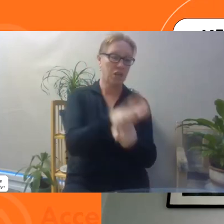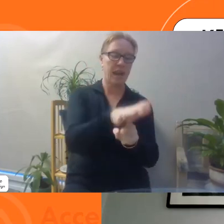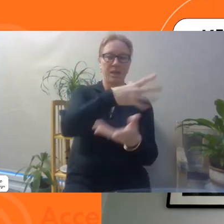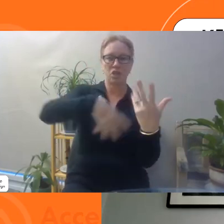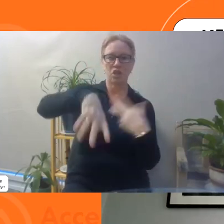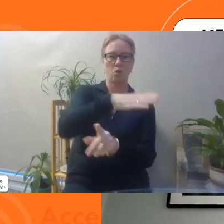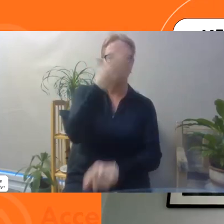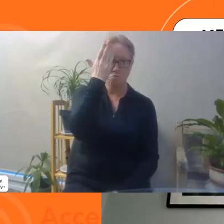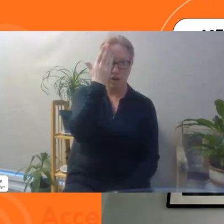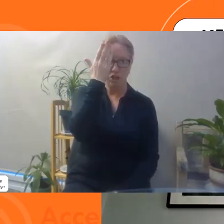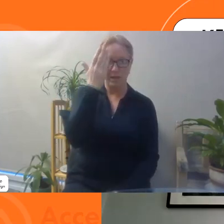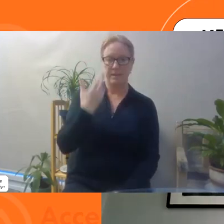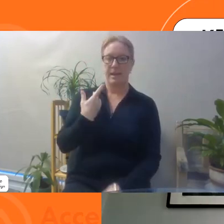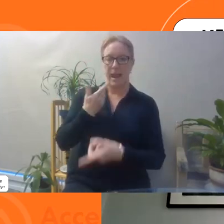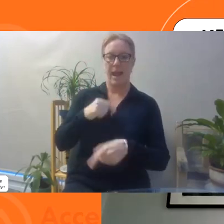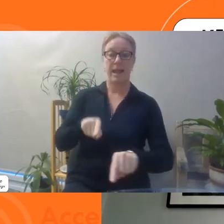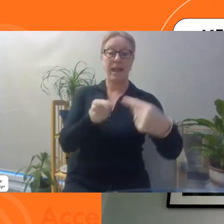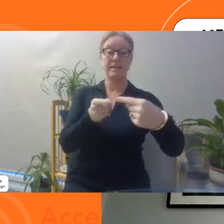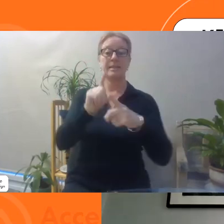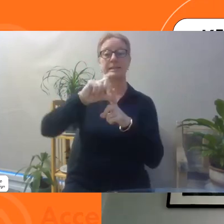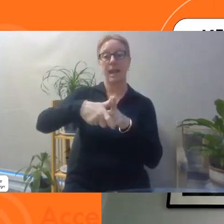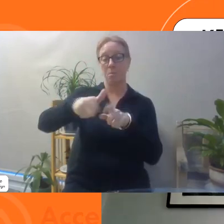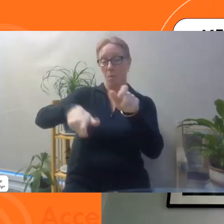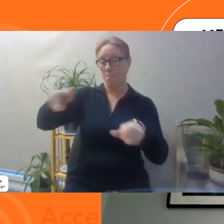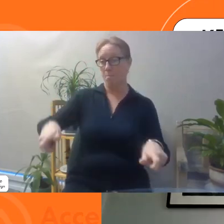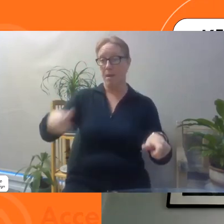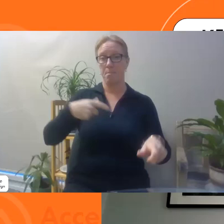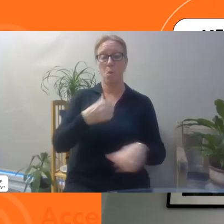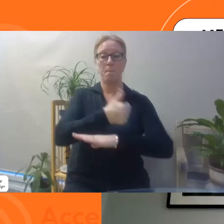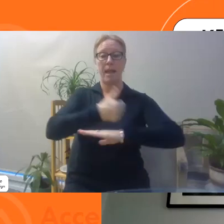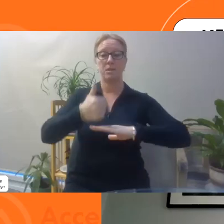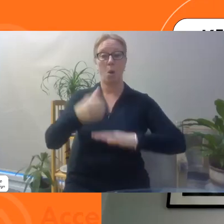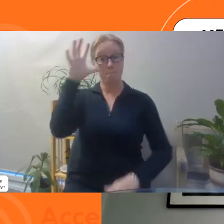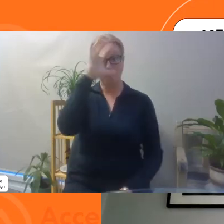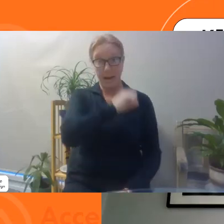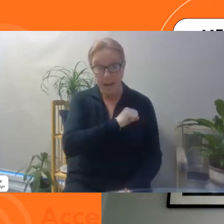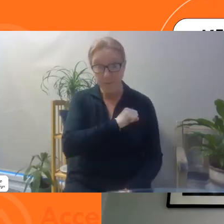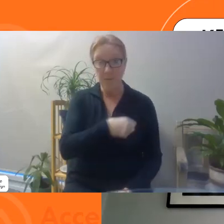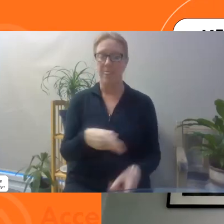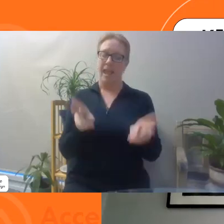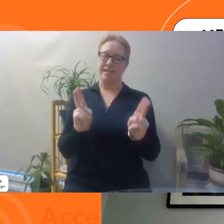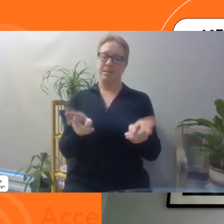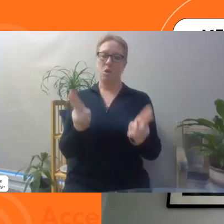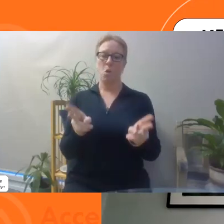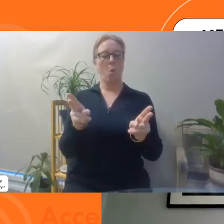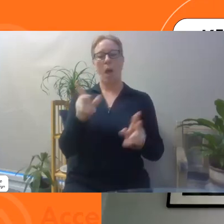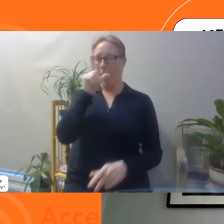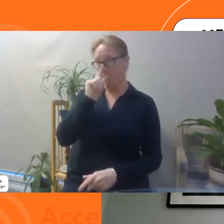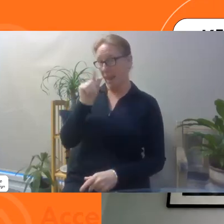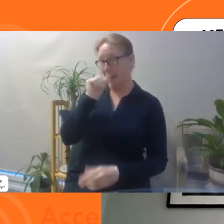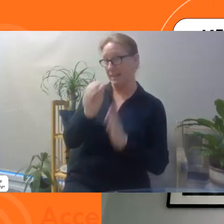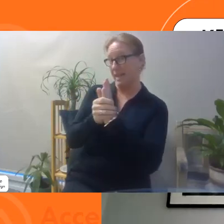disabled people based on the belief that typical abilities are superior.